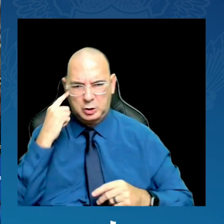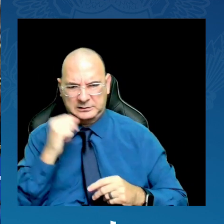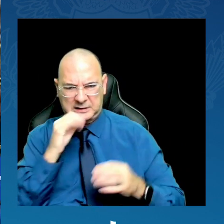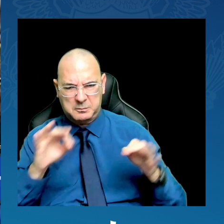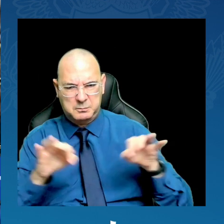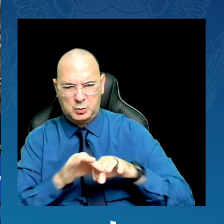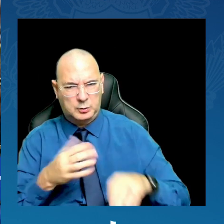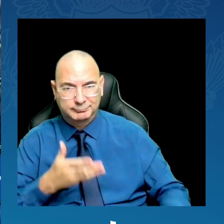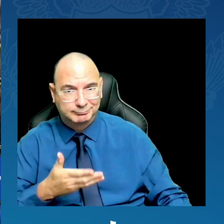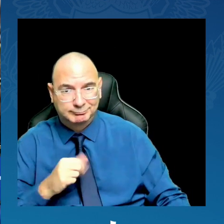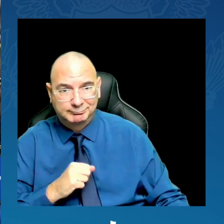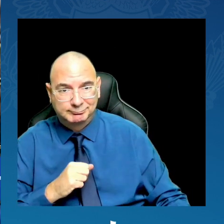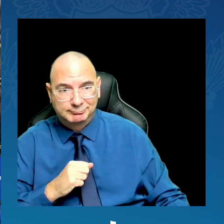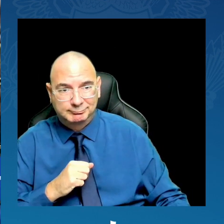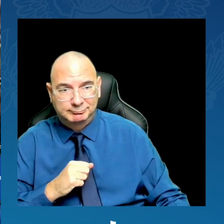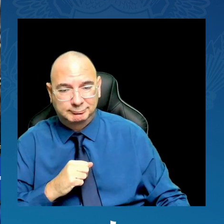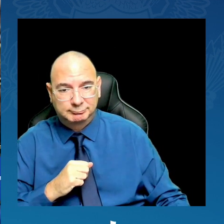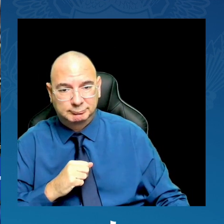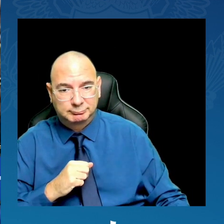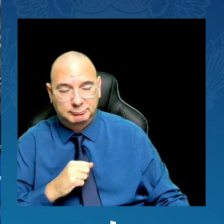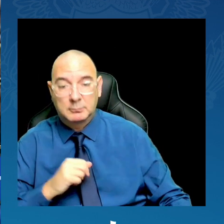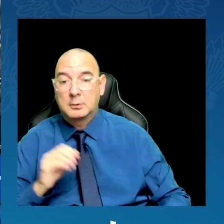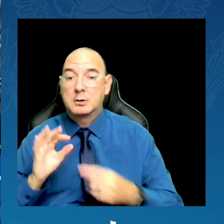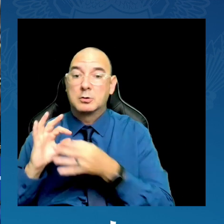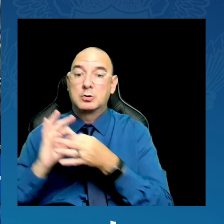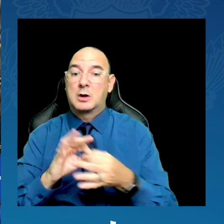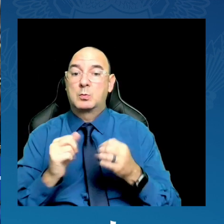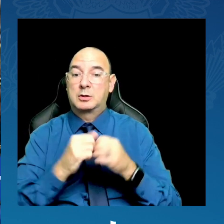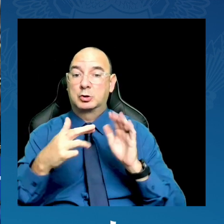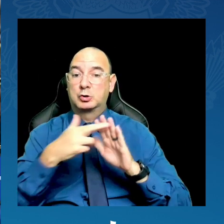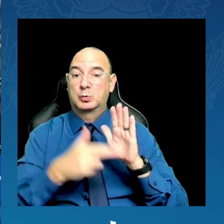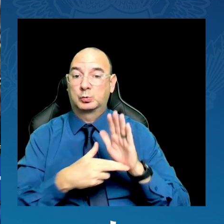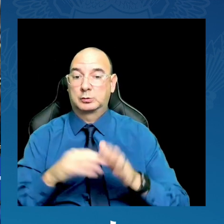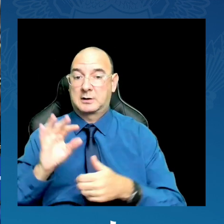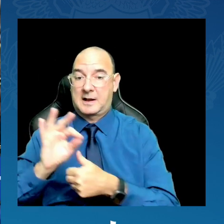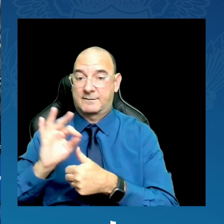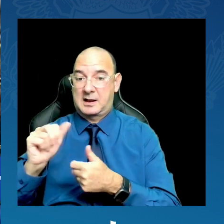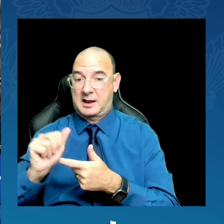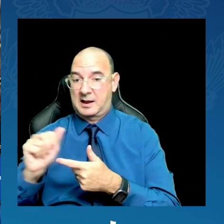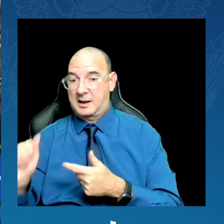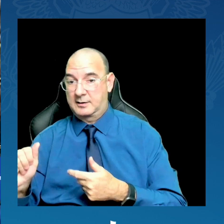The FAA has also published a number of advisory circulars to help provide clarity to the industry